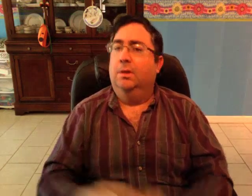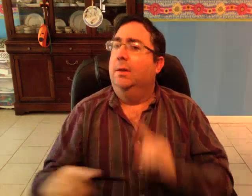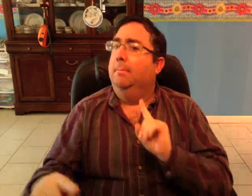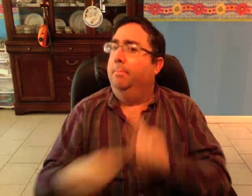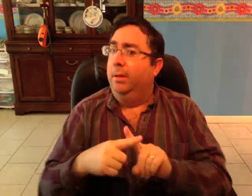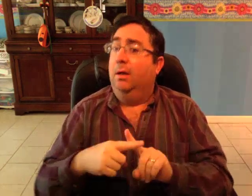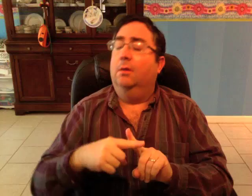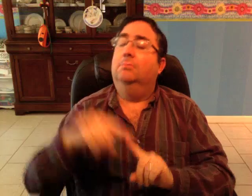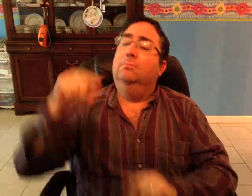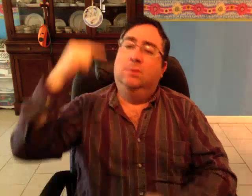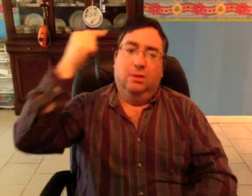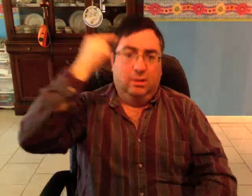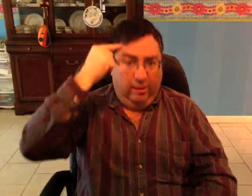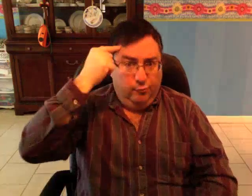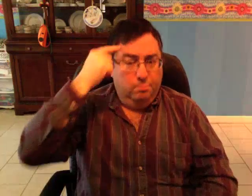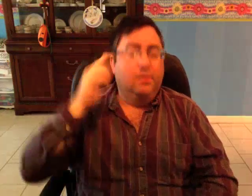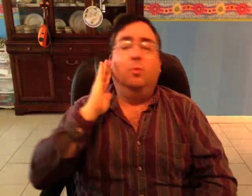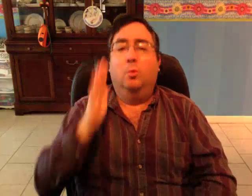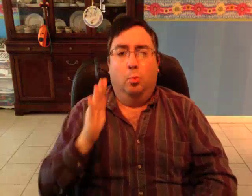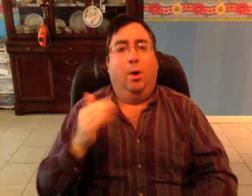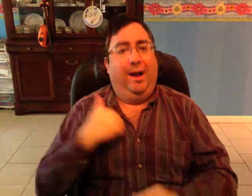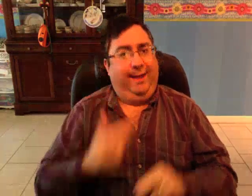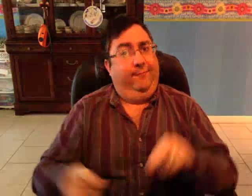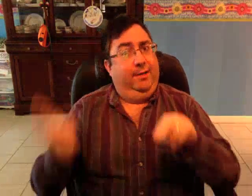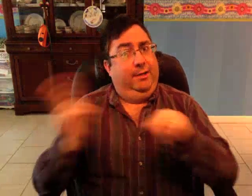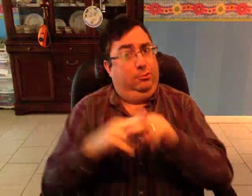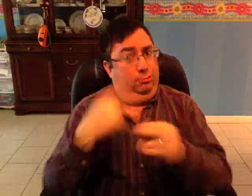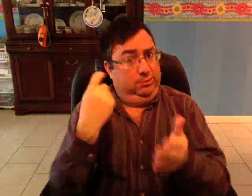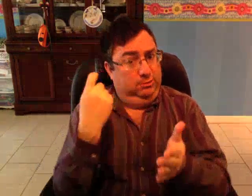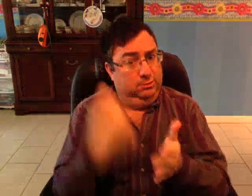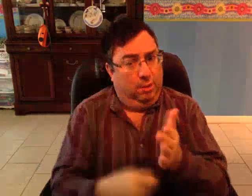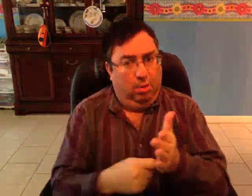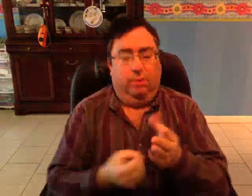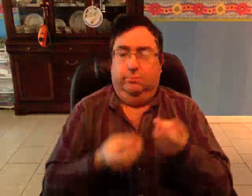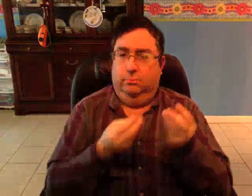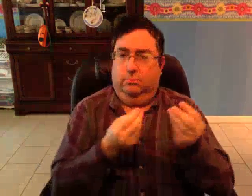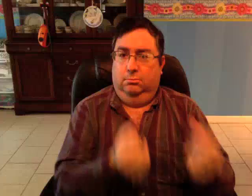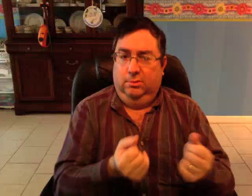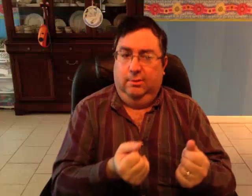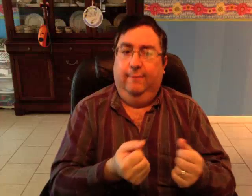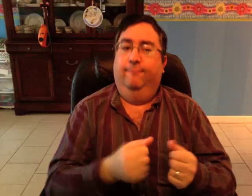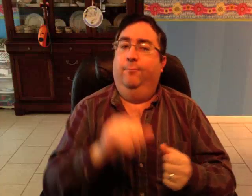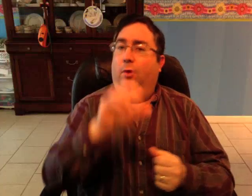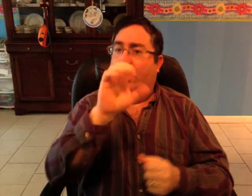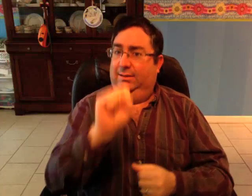Plus, governments will have increased costs from having to pay for